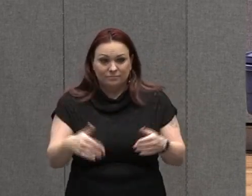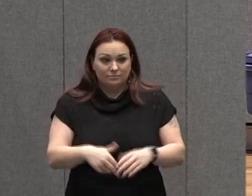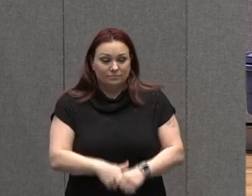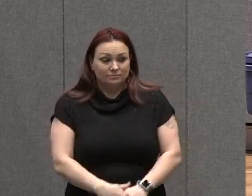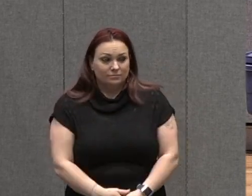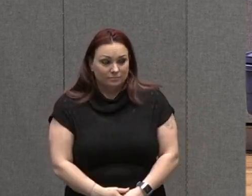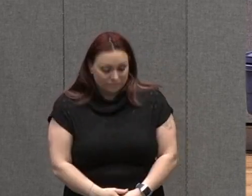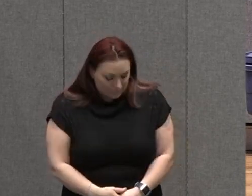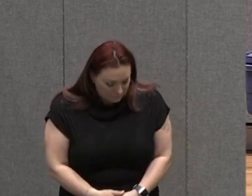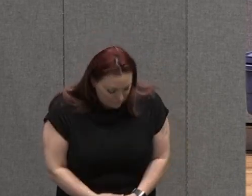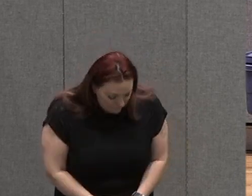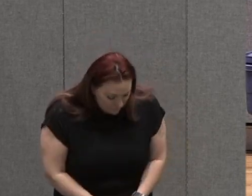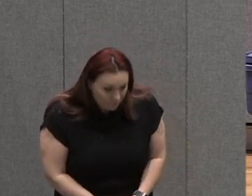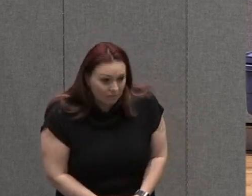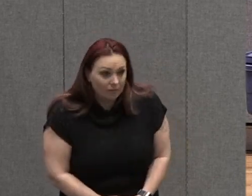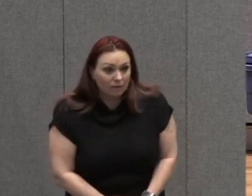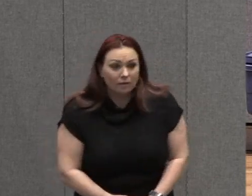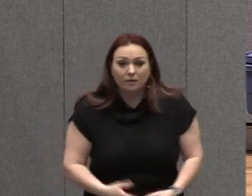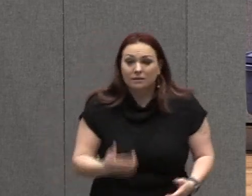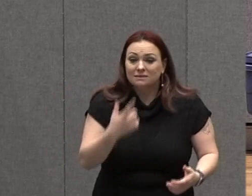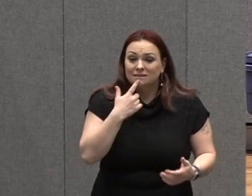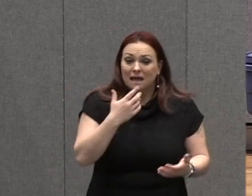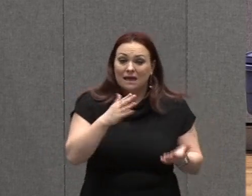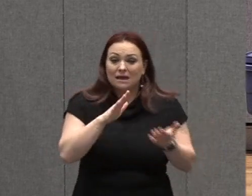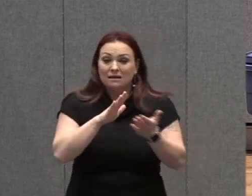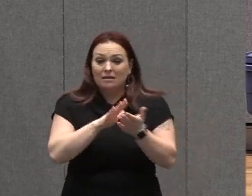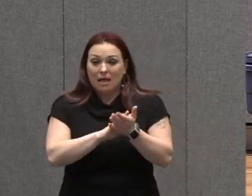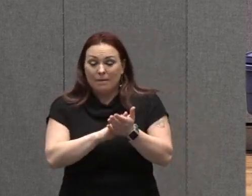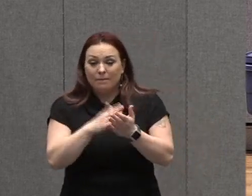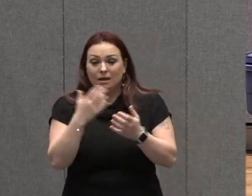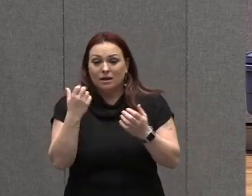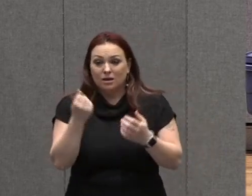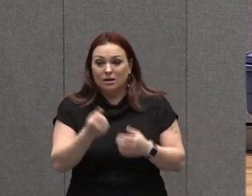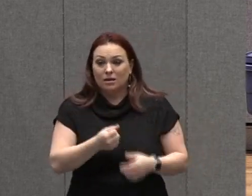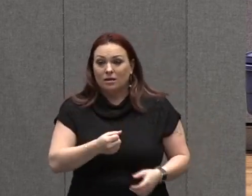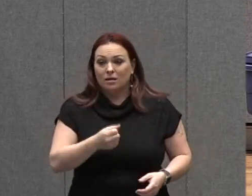Let's say it, clap it, whole thing now. Ta ta tati ta.